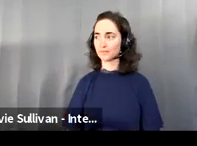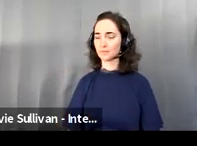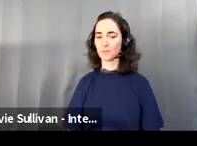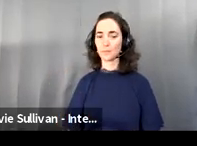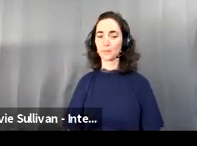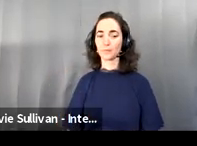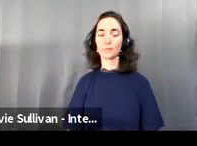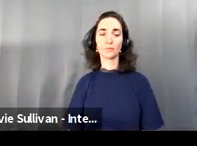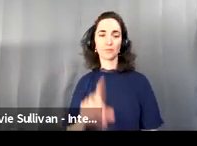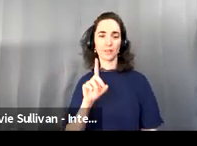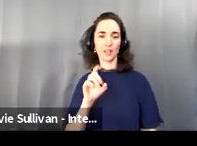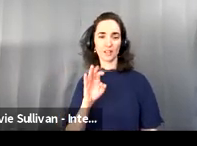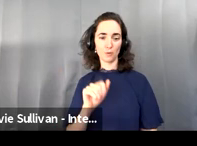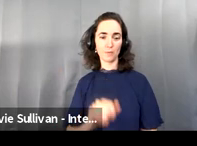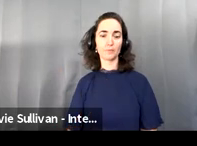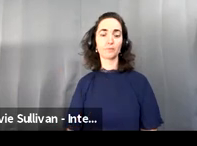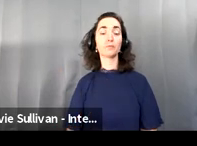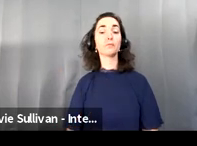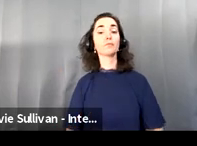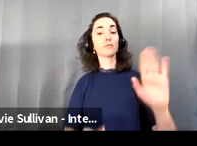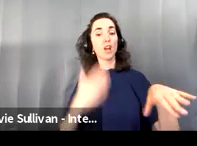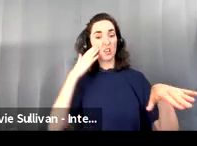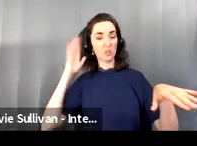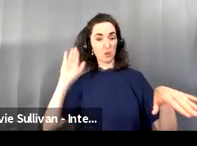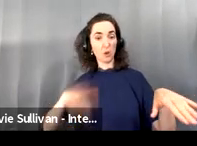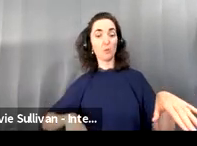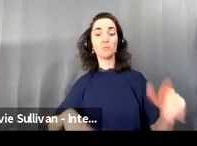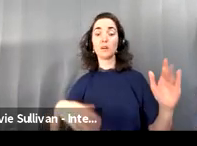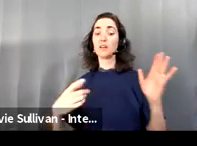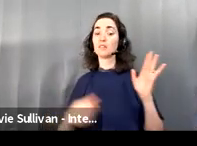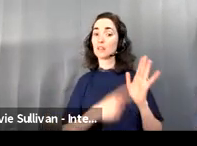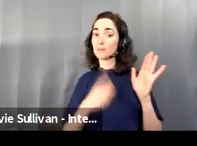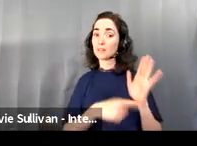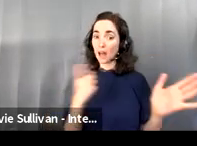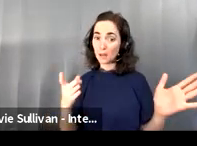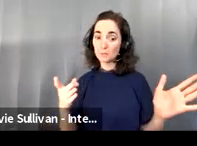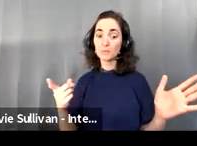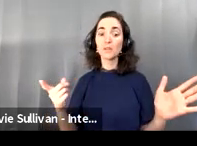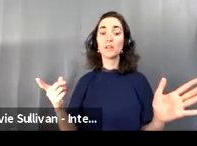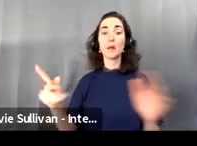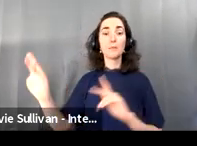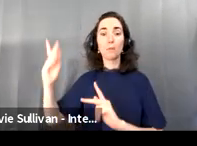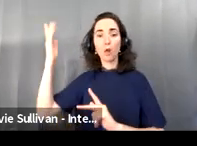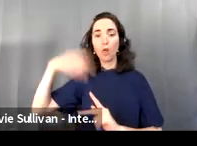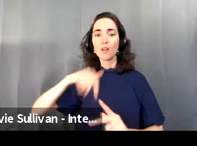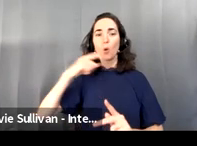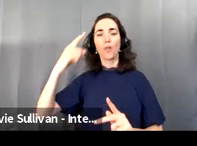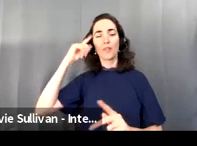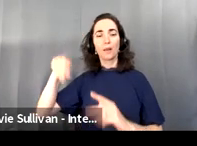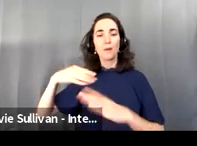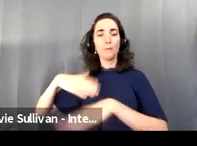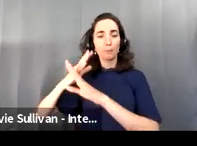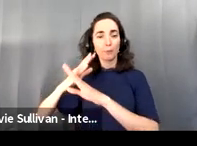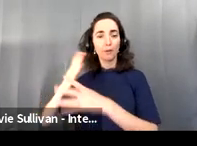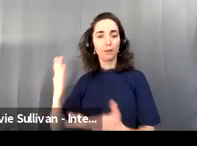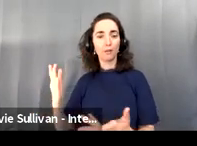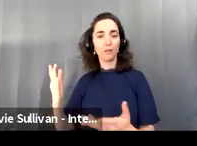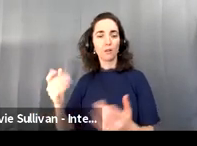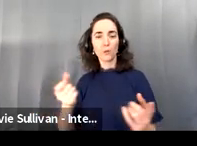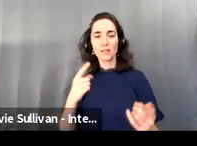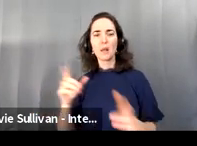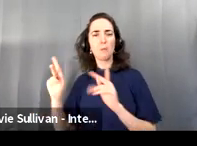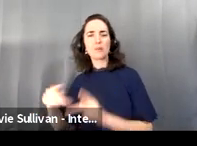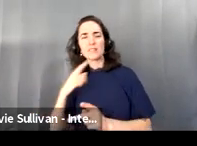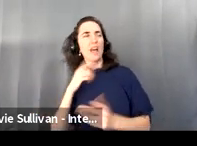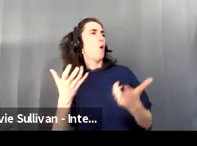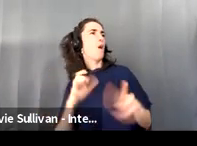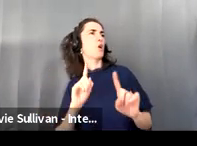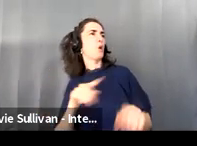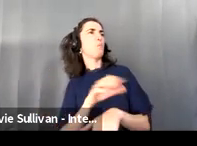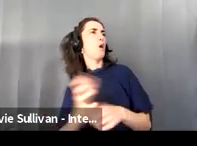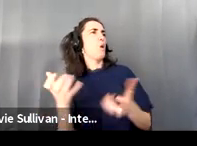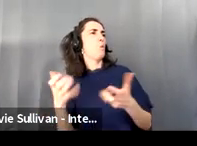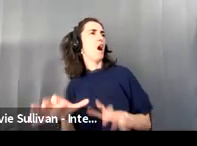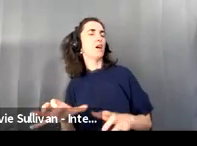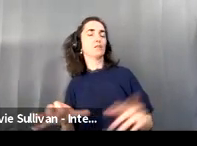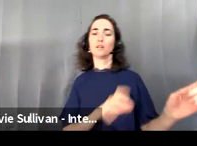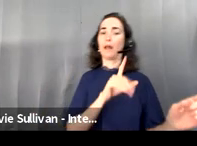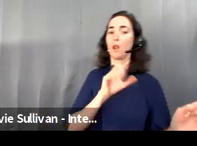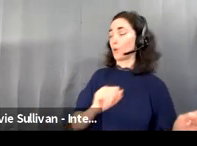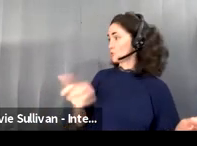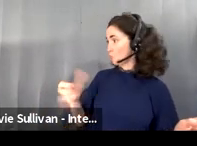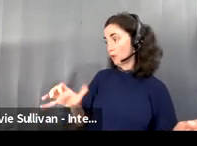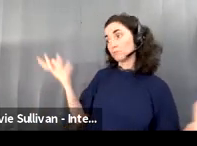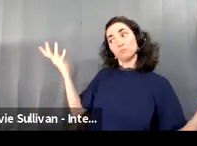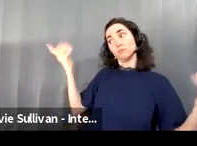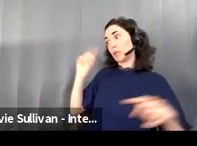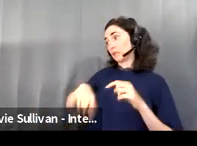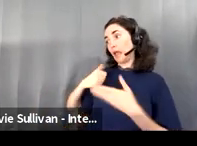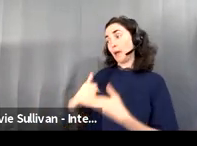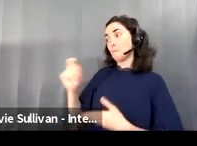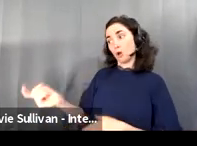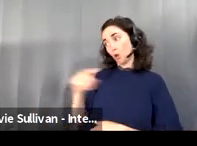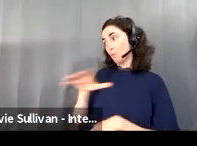And on that I know that you even, you know, sometimes we're able to see the barriers people don't think of the client says well I don't want to go to the appointment and Mrs says we can't help you unless you go to the appointment.